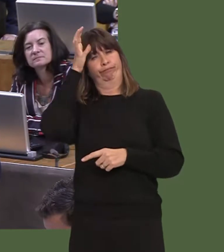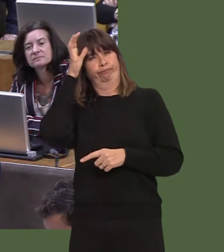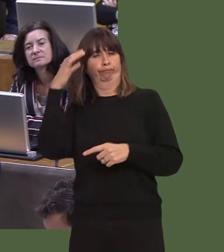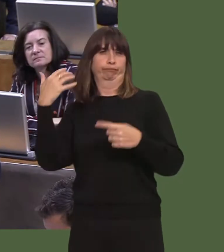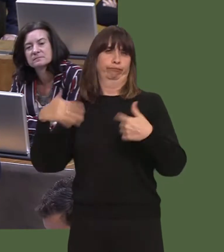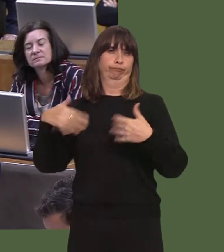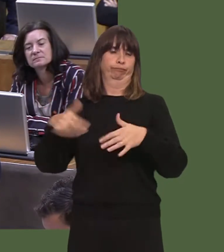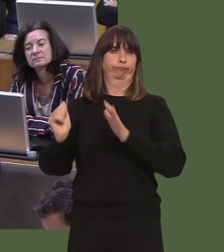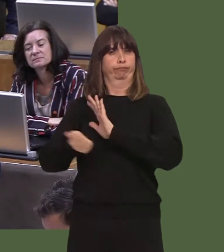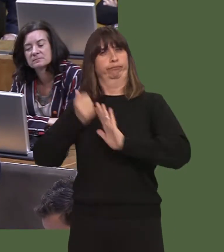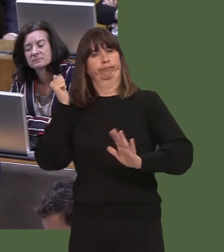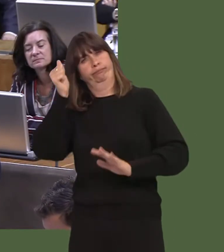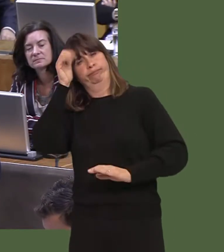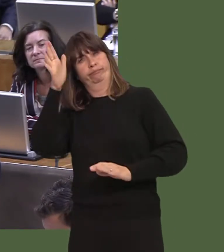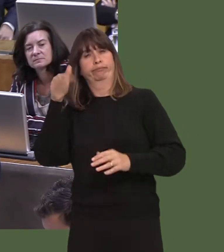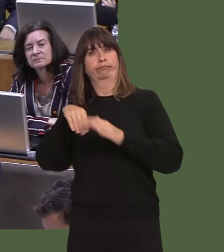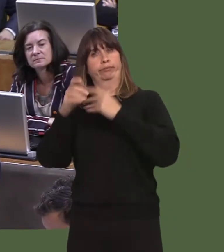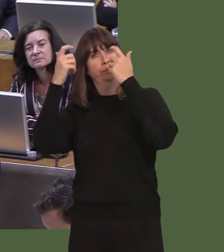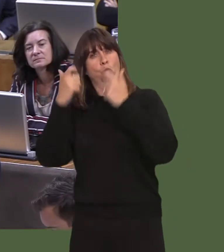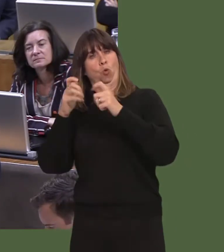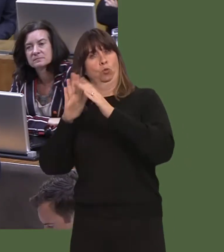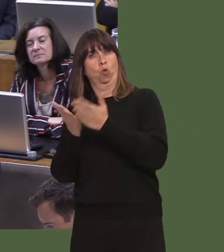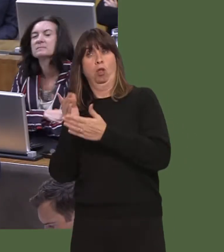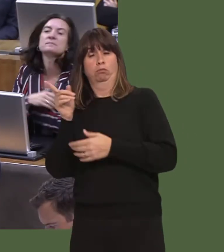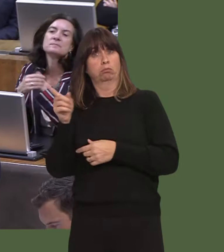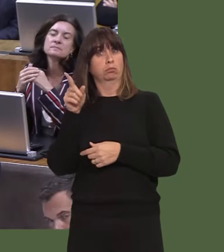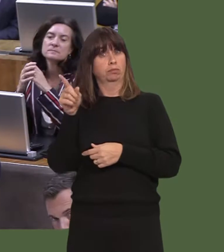particularly as part of the court service, and it has been to do particularly with the